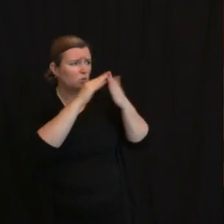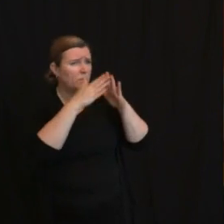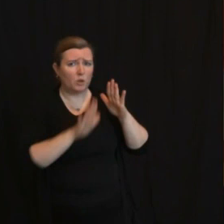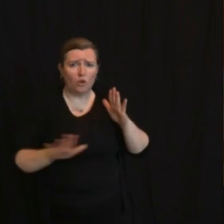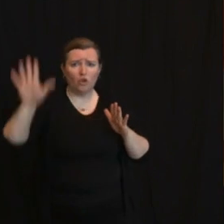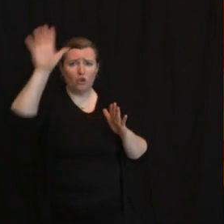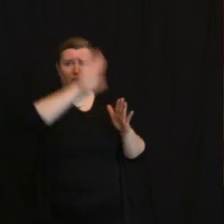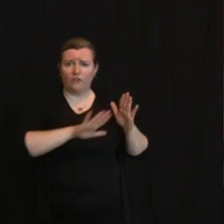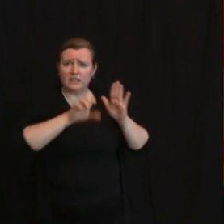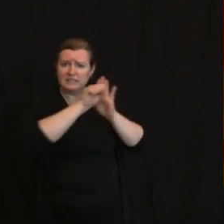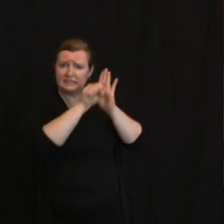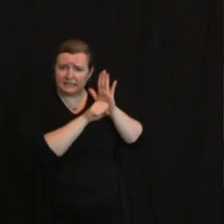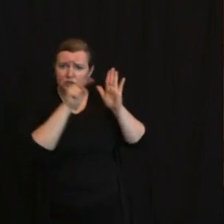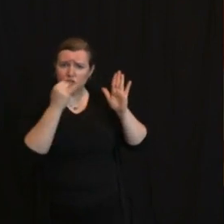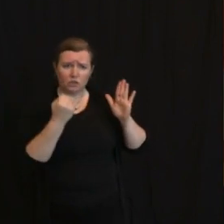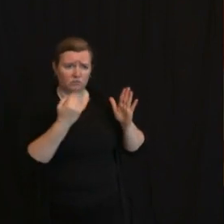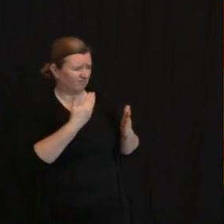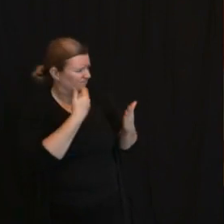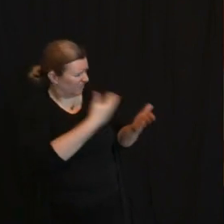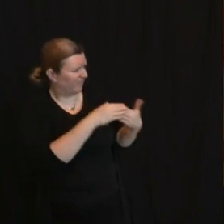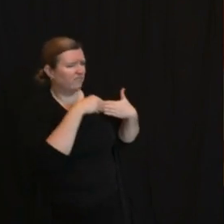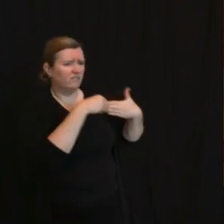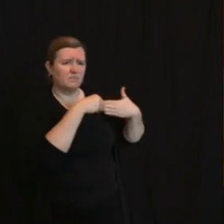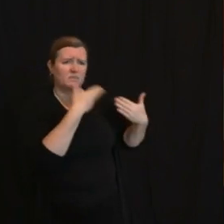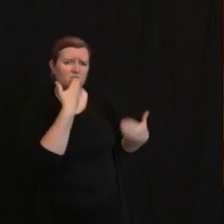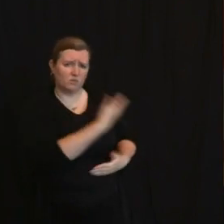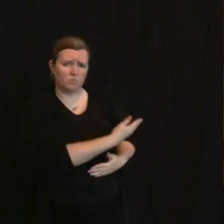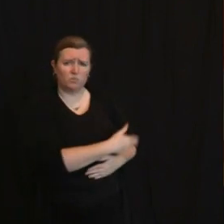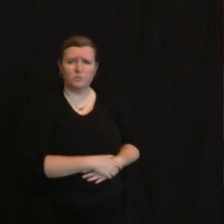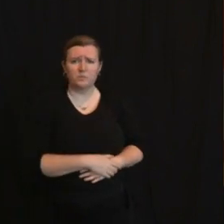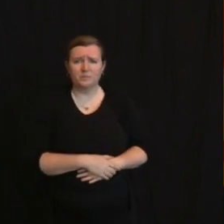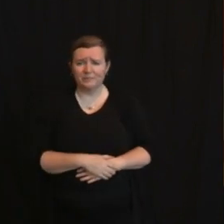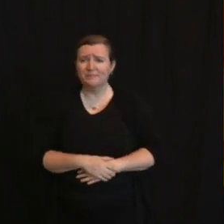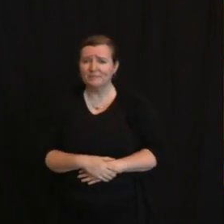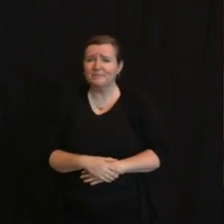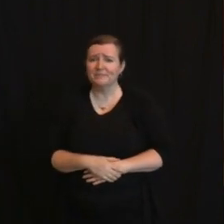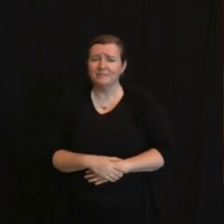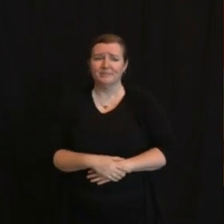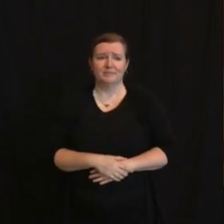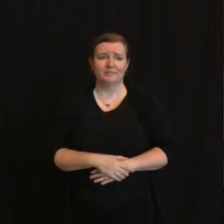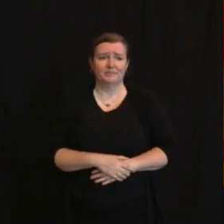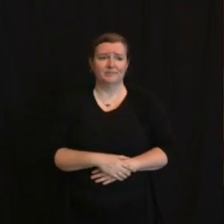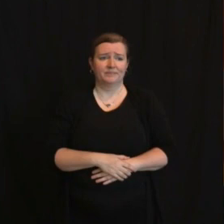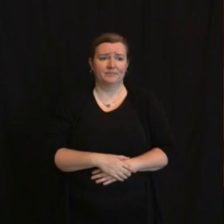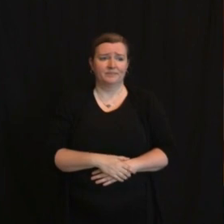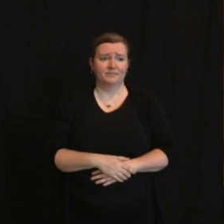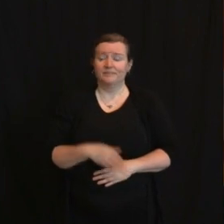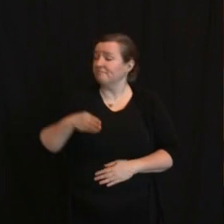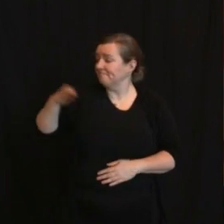COMMUNITY AFFAIRS THAT TOUCHES EVERY COMMUNITY IN THIS STATE UP AND DOWN. THANK YOU FOR YOUR EXTRAORDINARY LEADERSHIP.